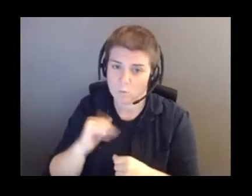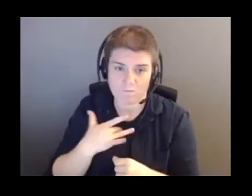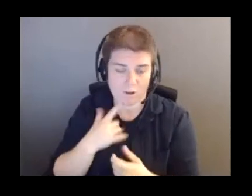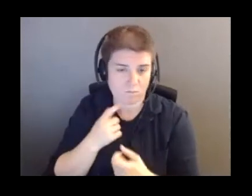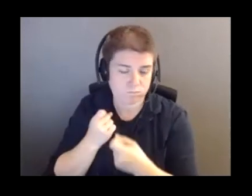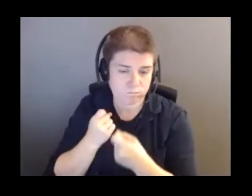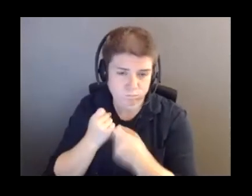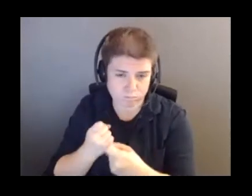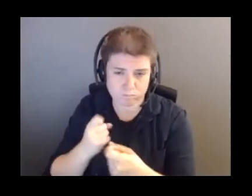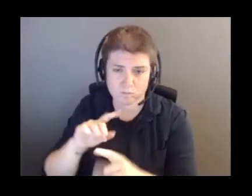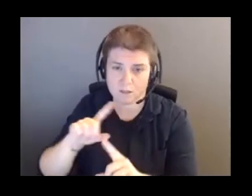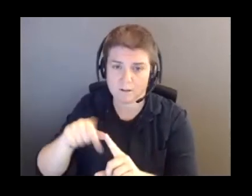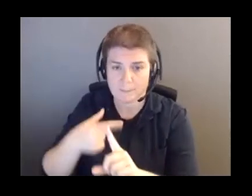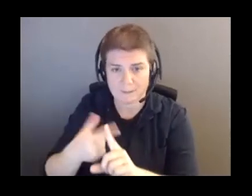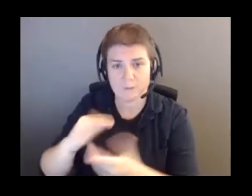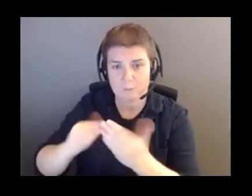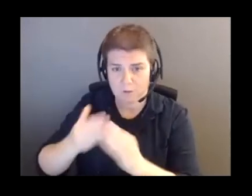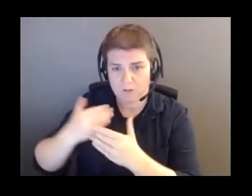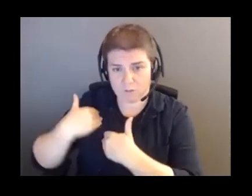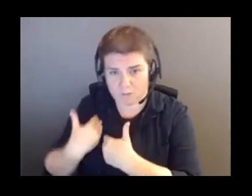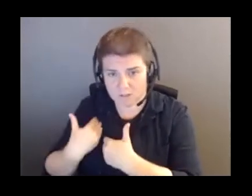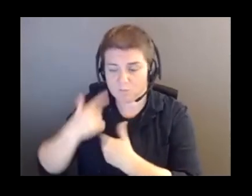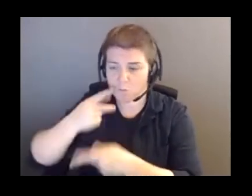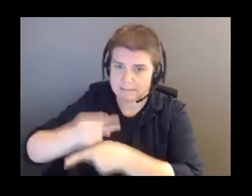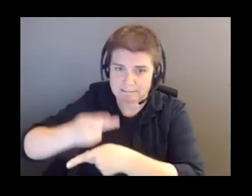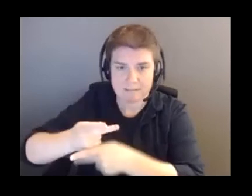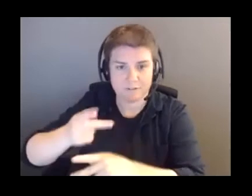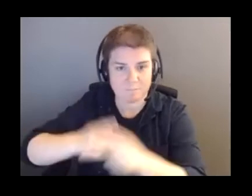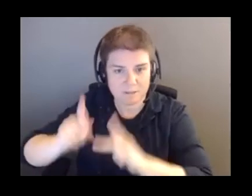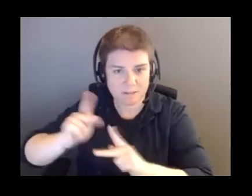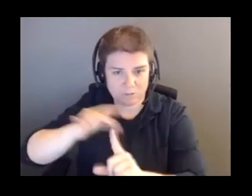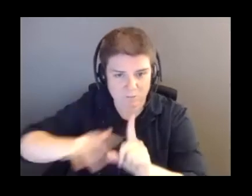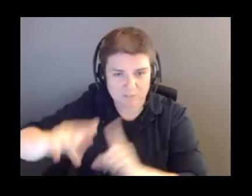responsibility and taking care of the people around us. Safety and health considerations